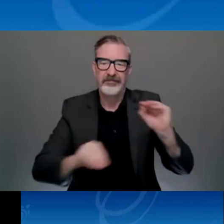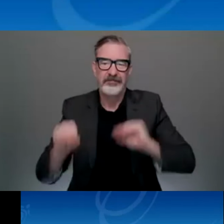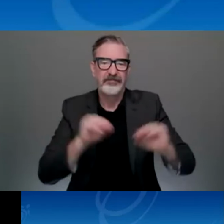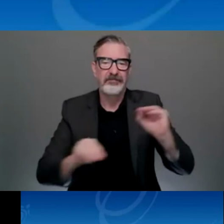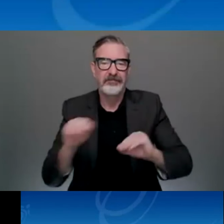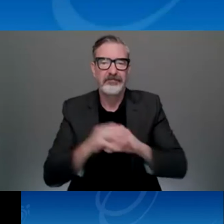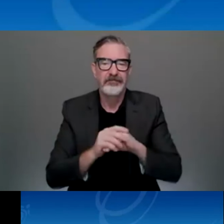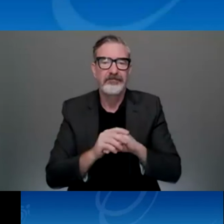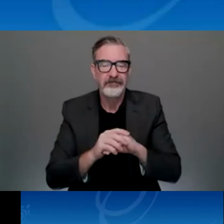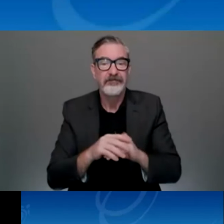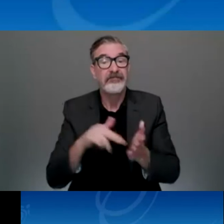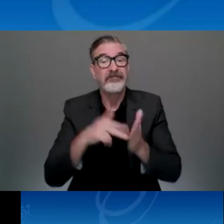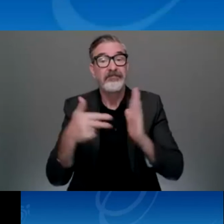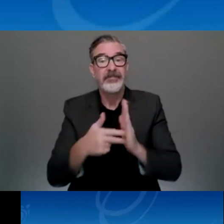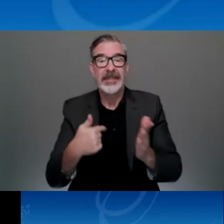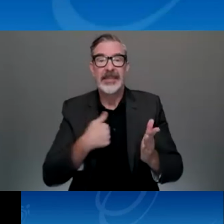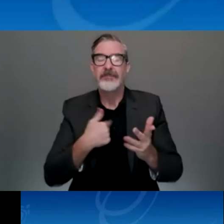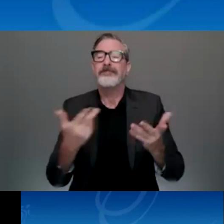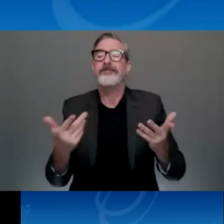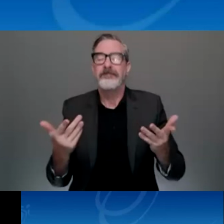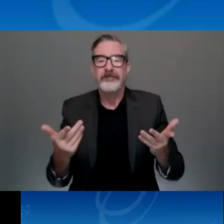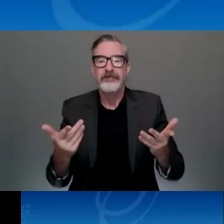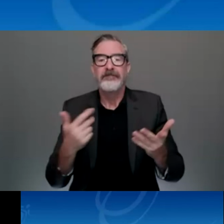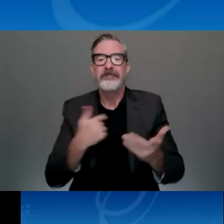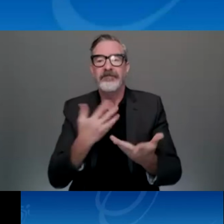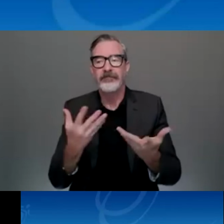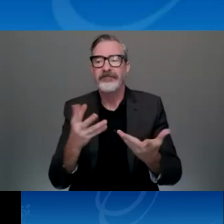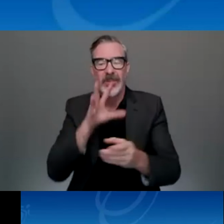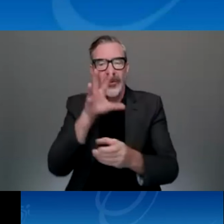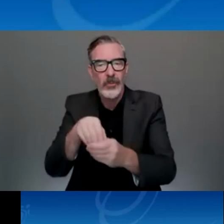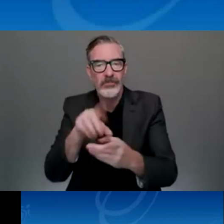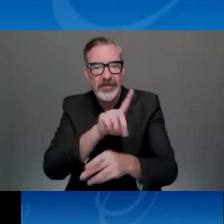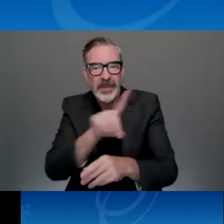from the disabled community are heard, respected and valued.